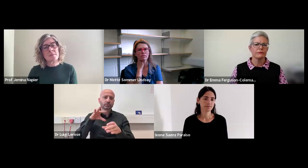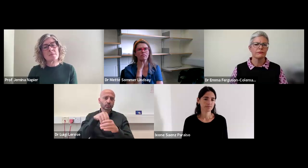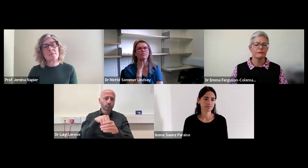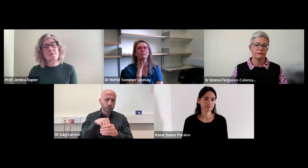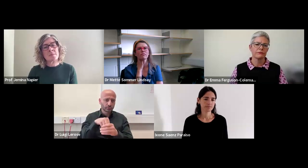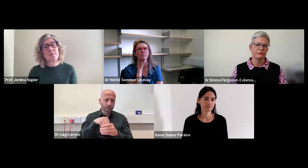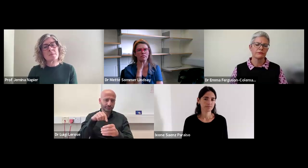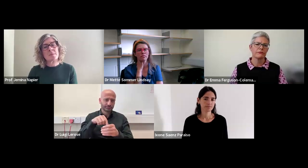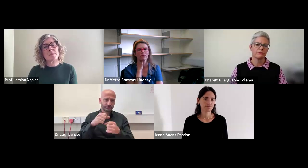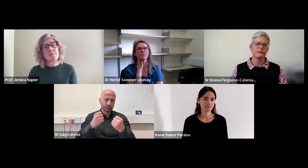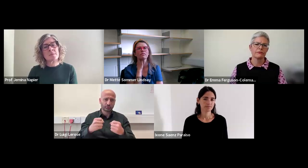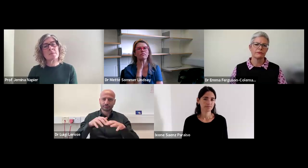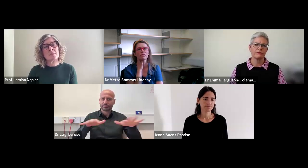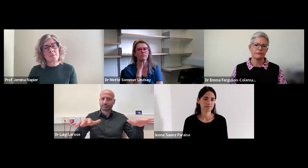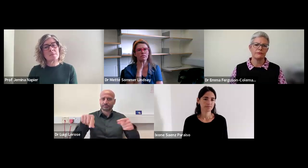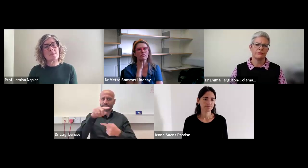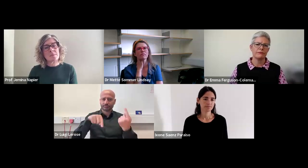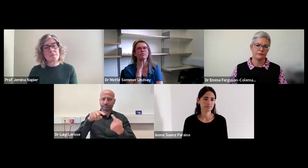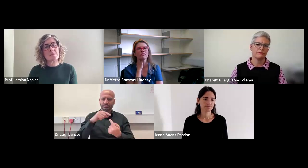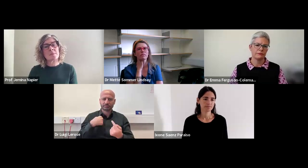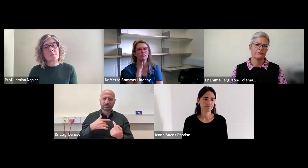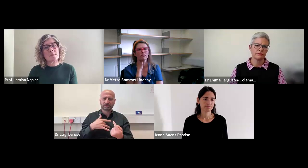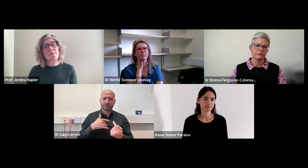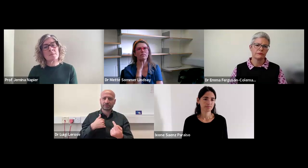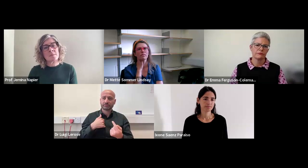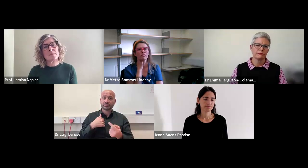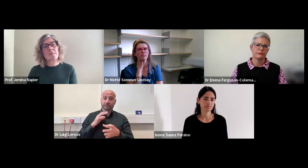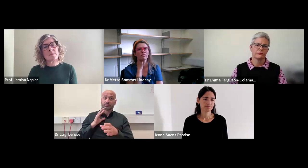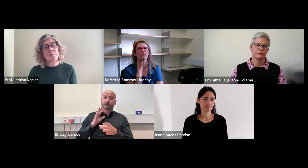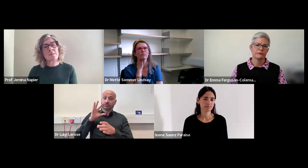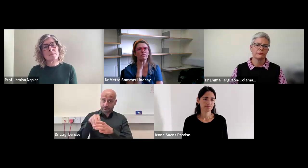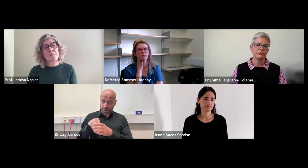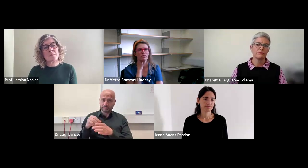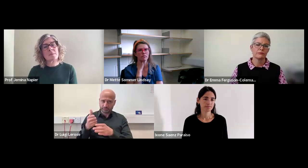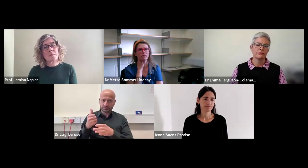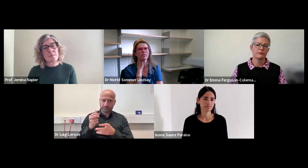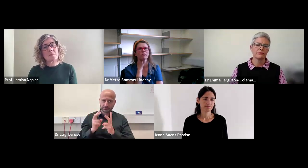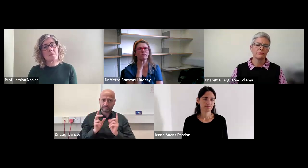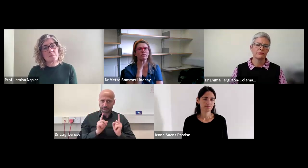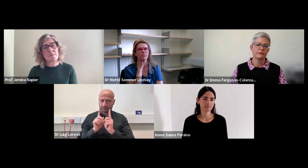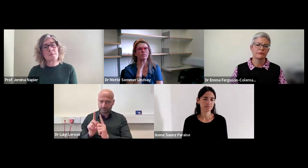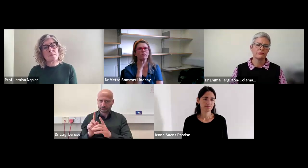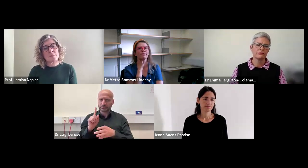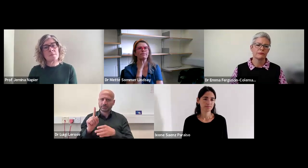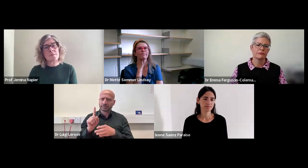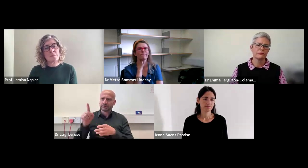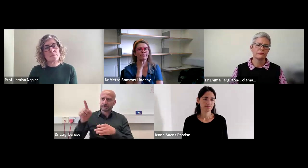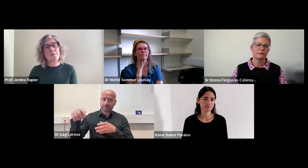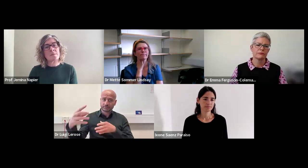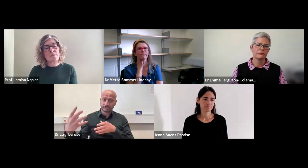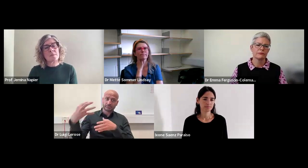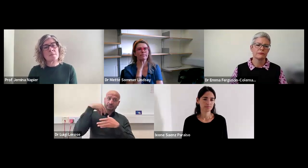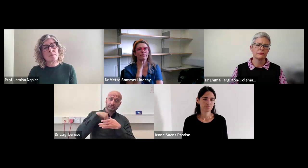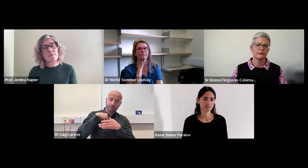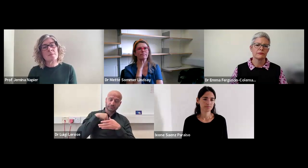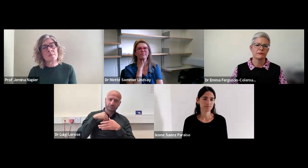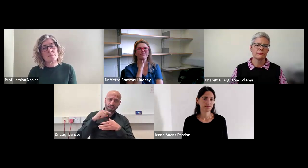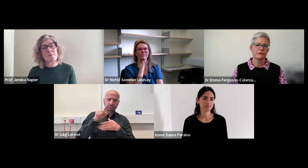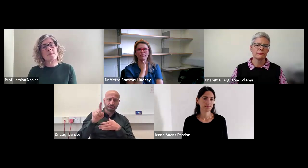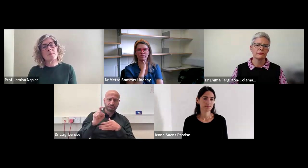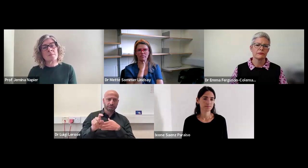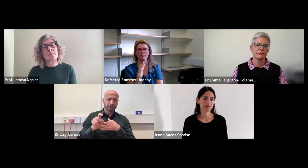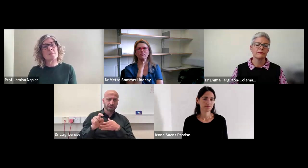when they talk about equality diversity and inclusion, we have that ethos is promoted